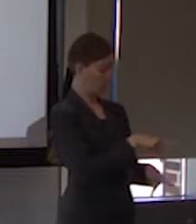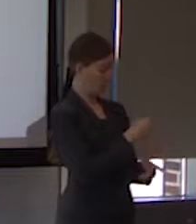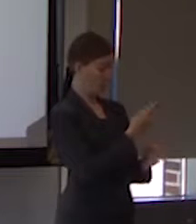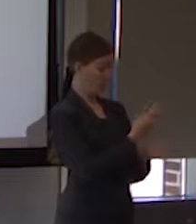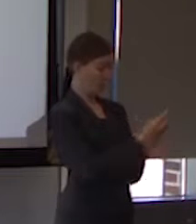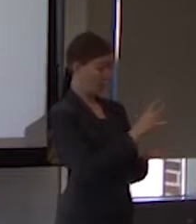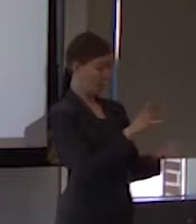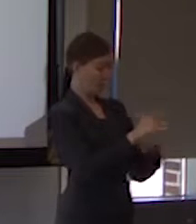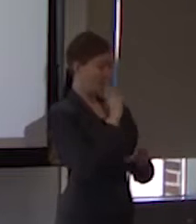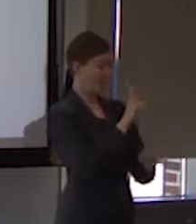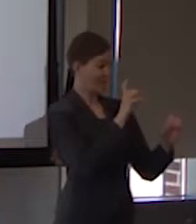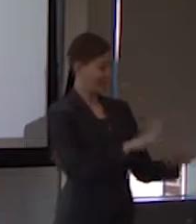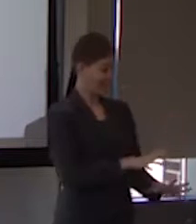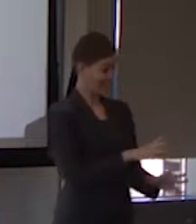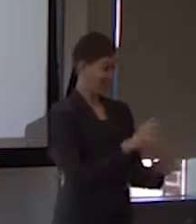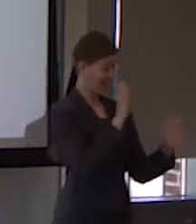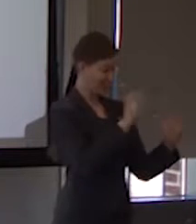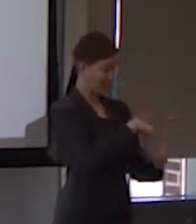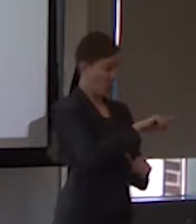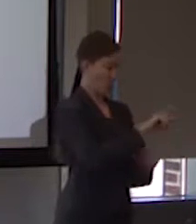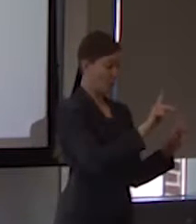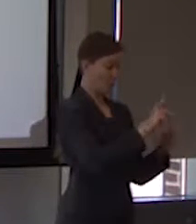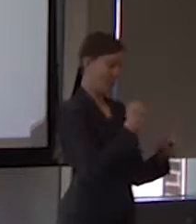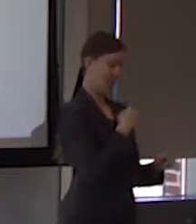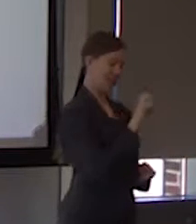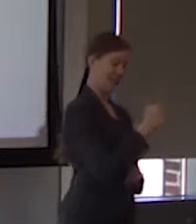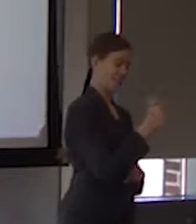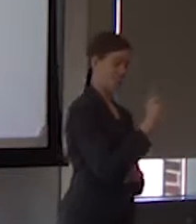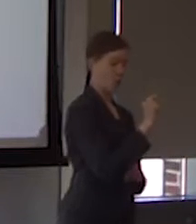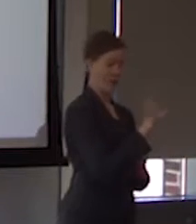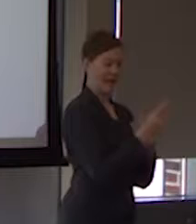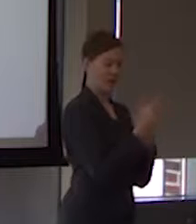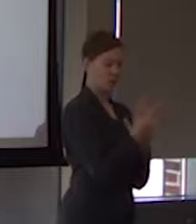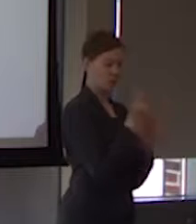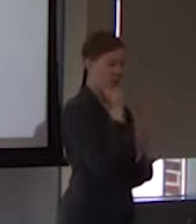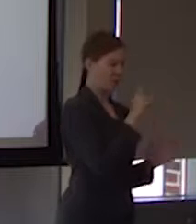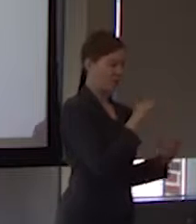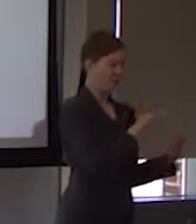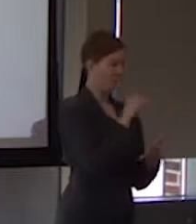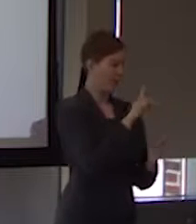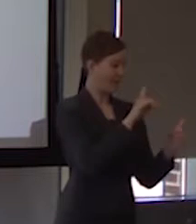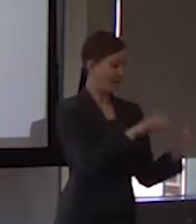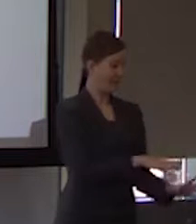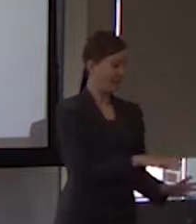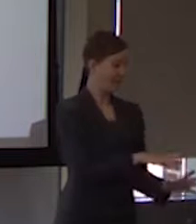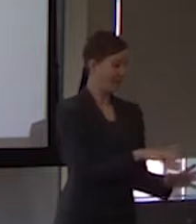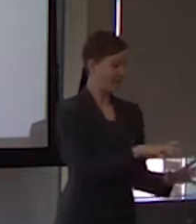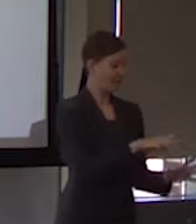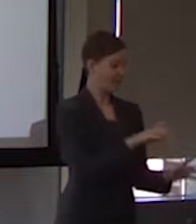and you're expecting that those people have 10-20 hours to study for that exam, but if I'm in the emergency room